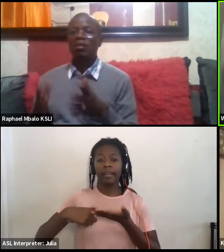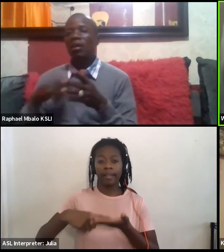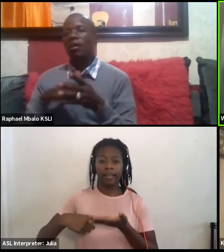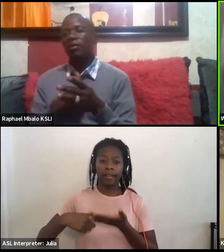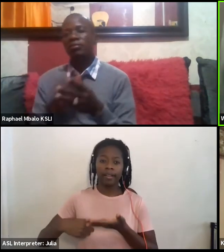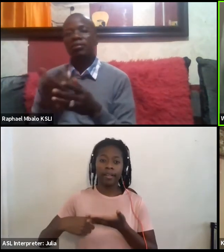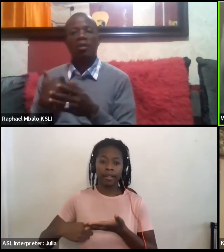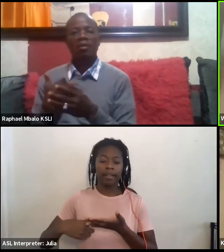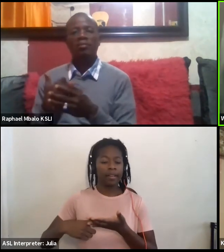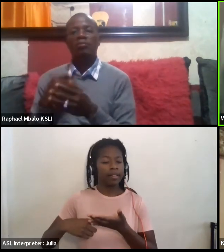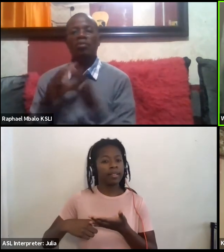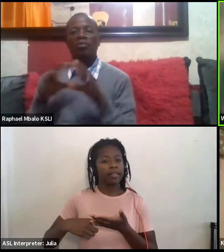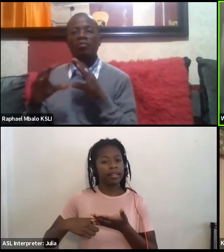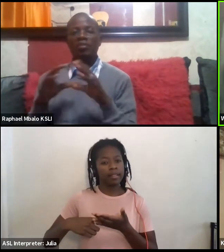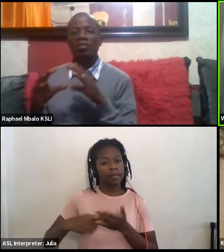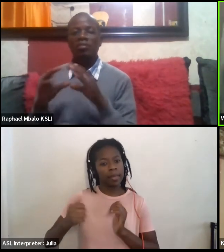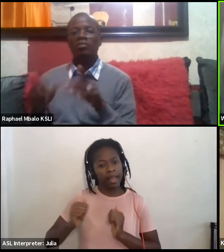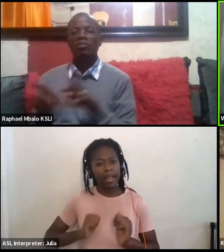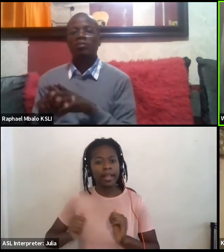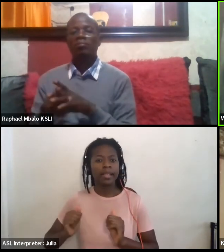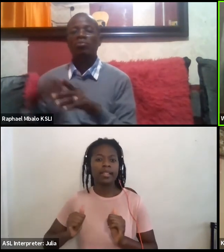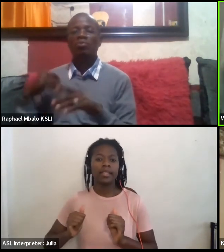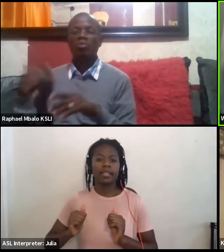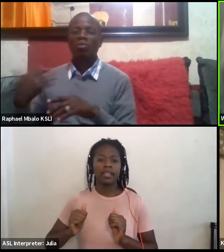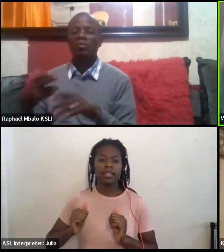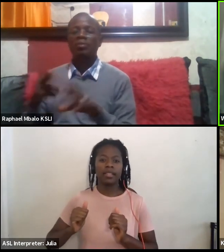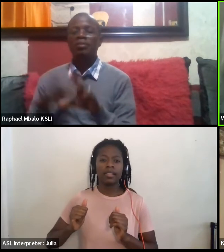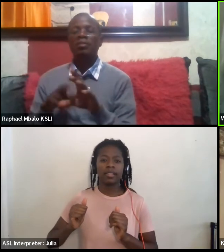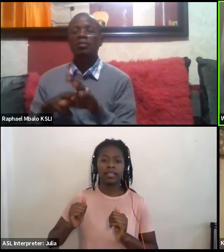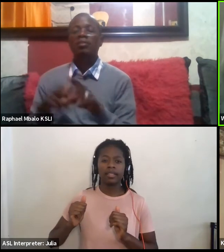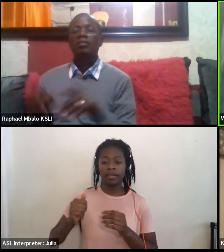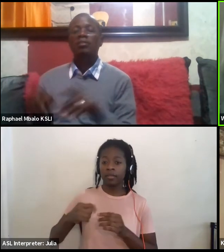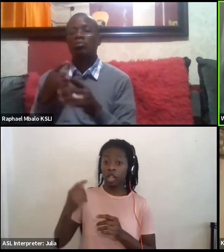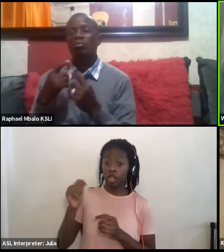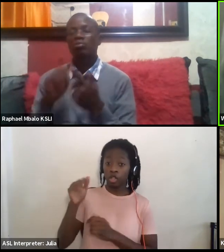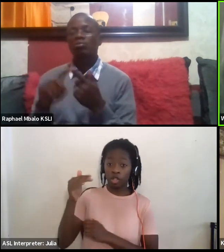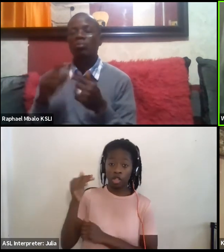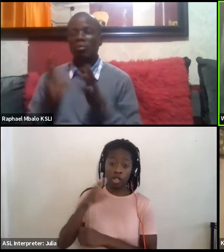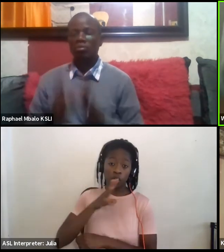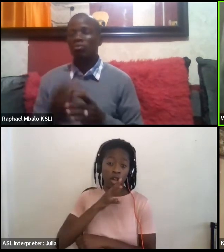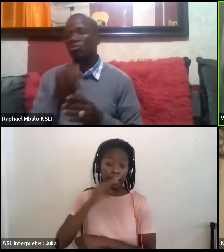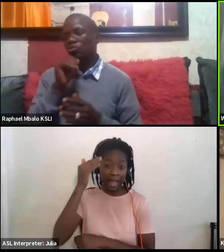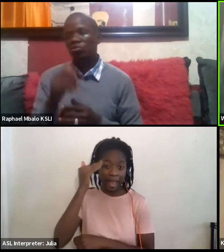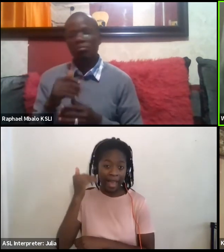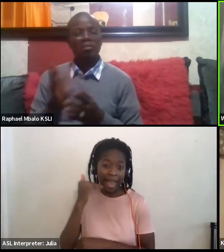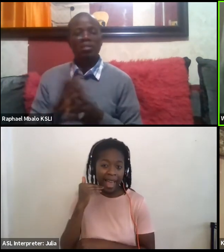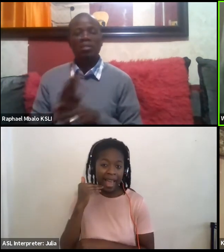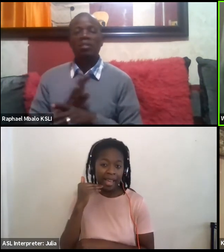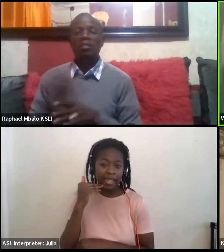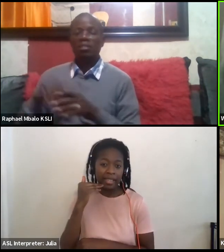where you're just constantly seated and talking to a person you're not using your element, your entire instrument, you know?